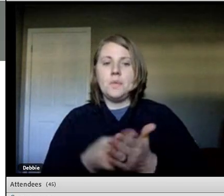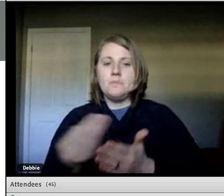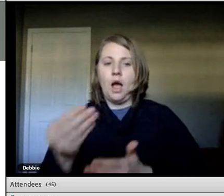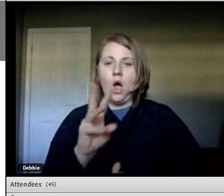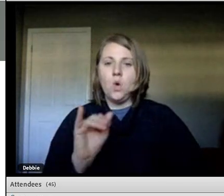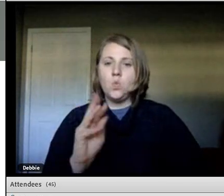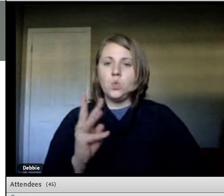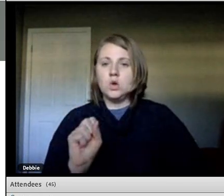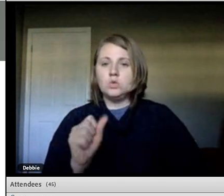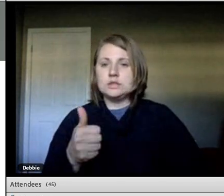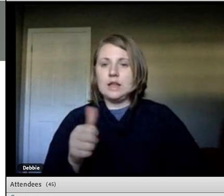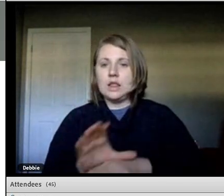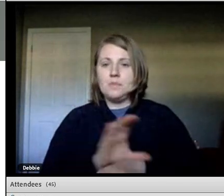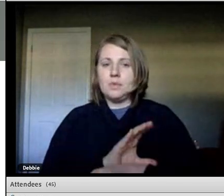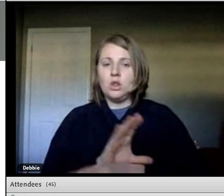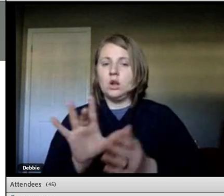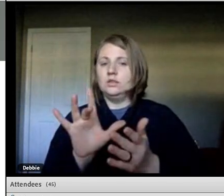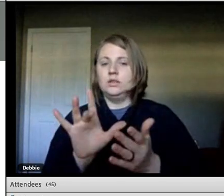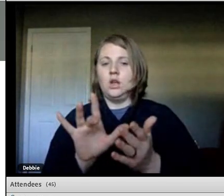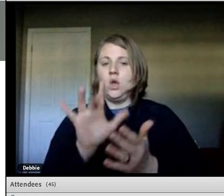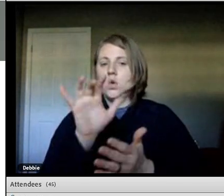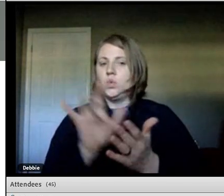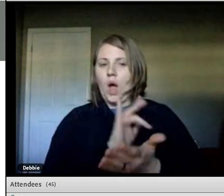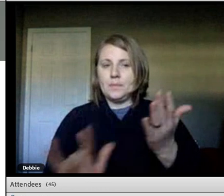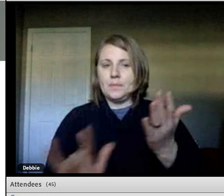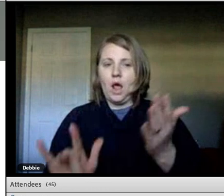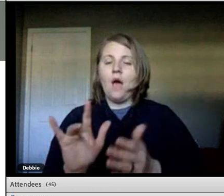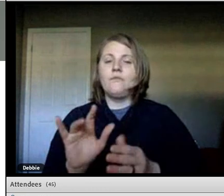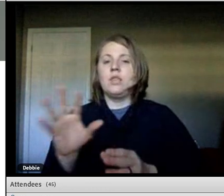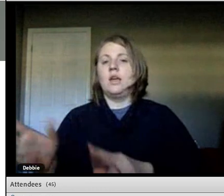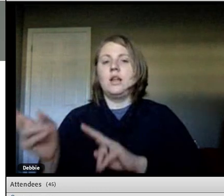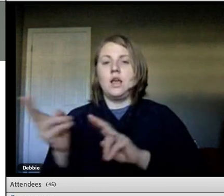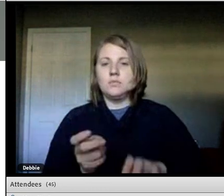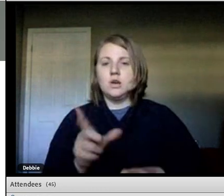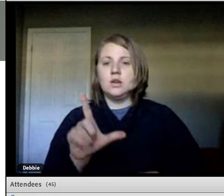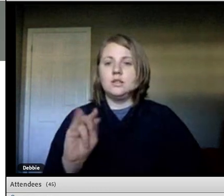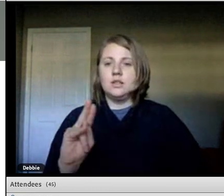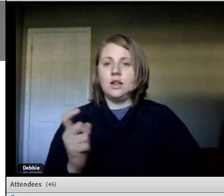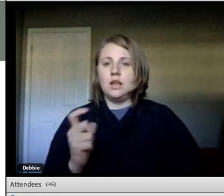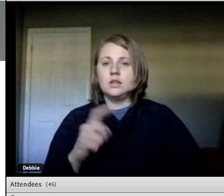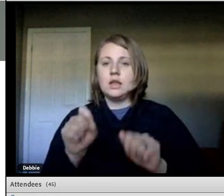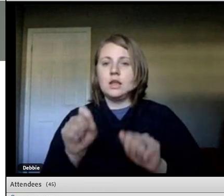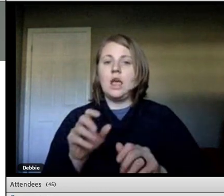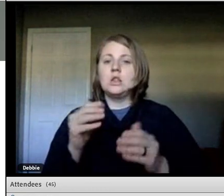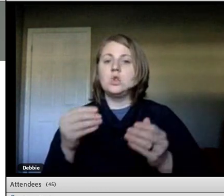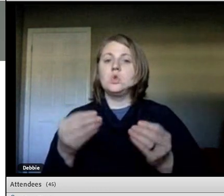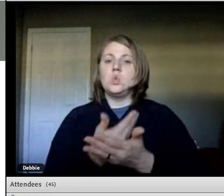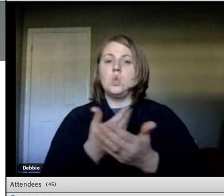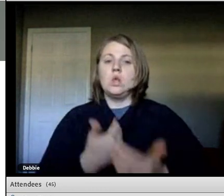but Linux can give you new life on some of your older software on your older computers.